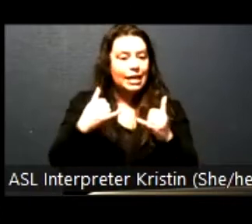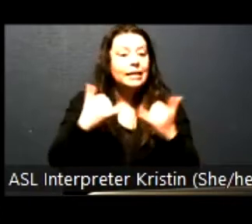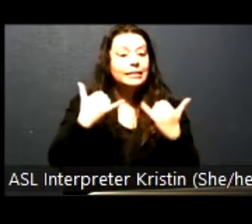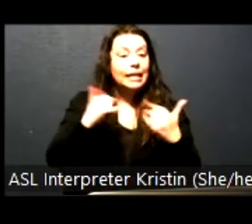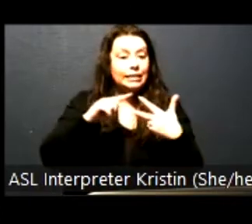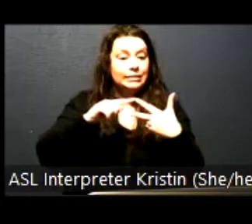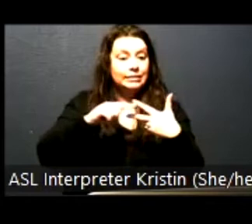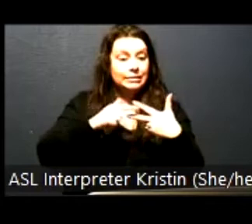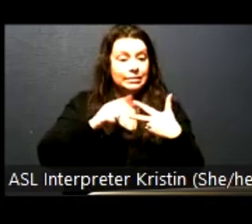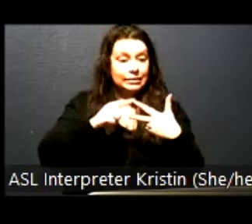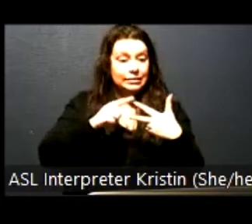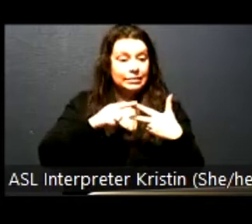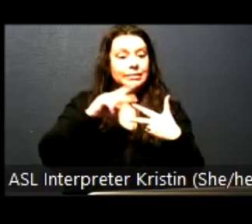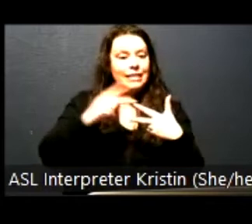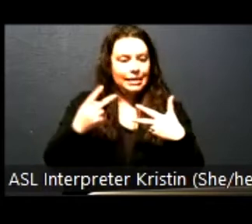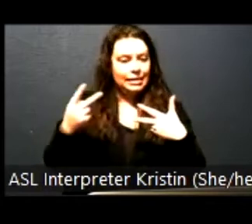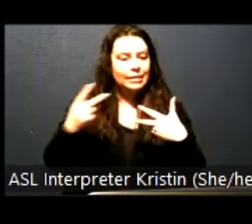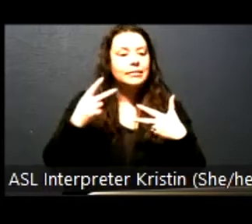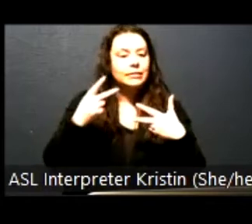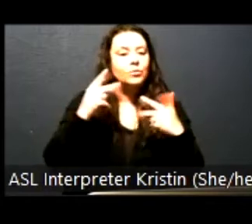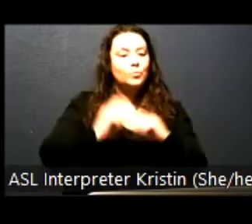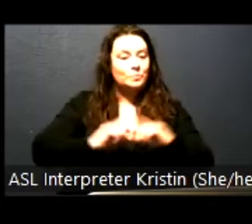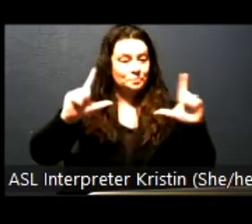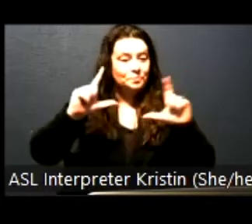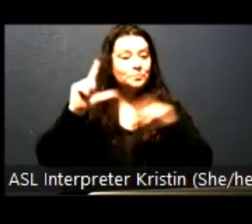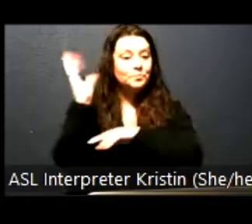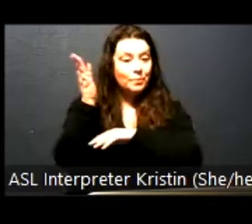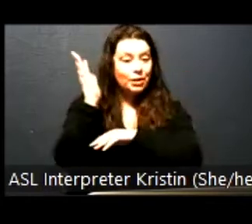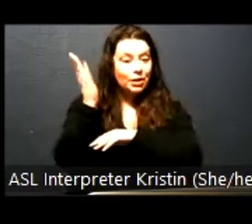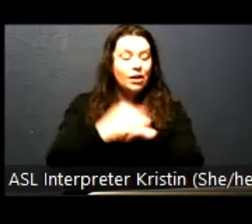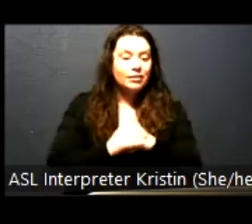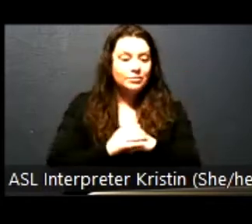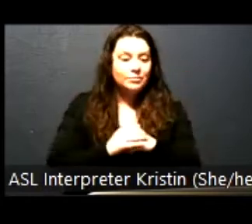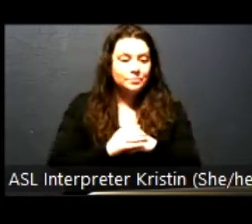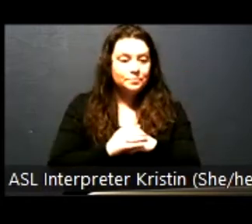so we hope you'll celebrate with us again. This series was made possible by the Smithsonian